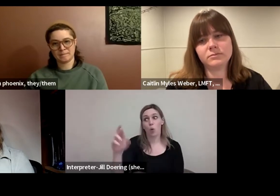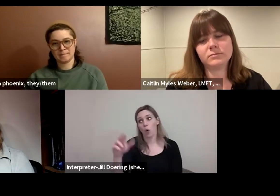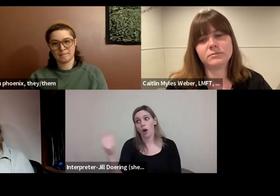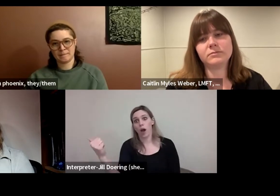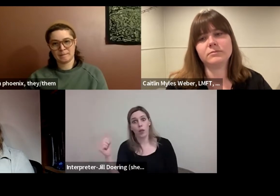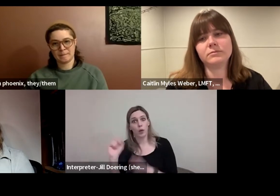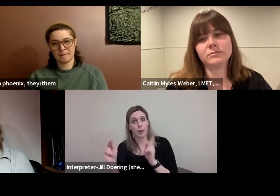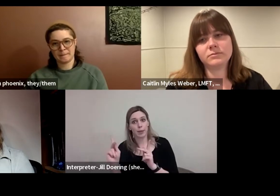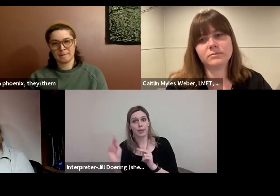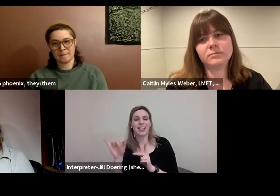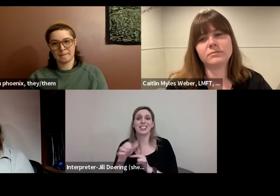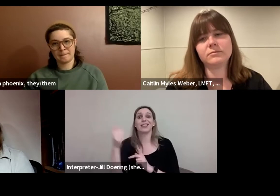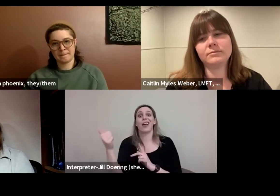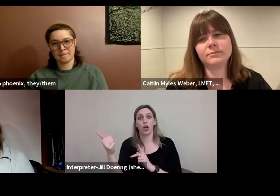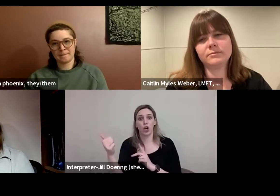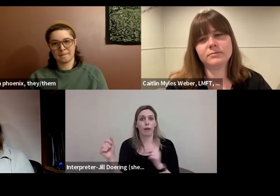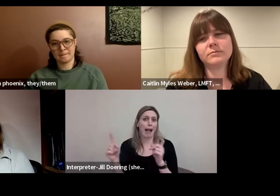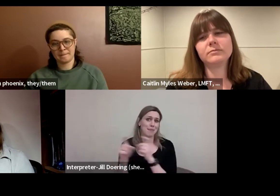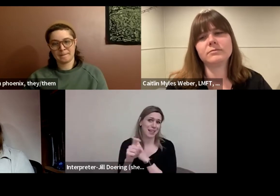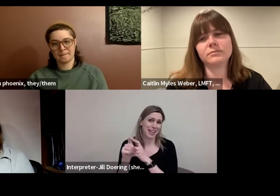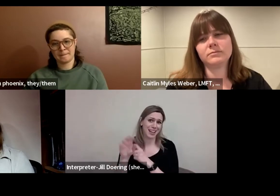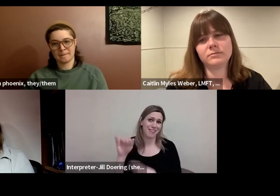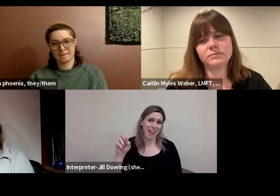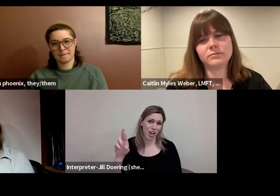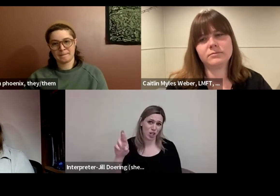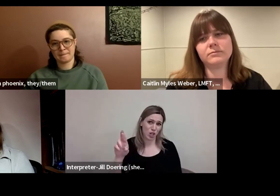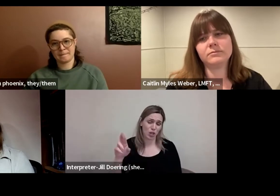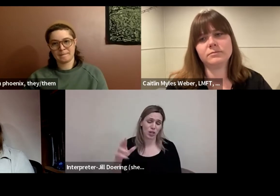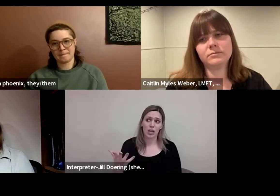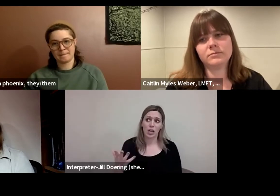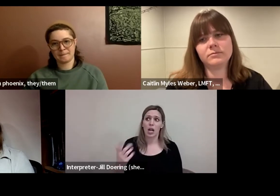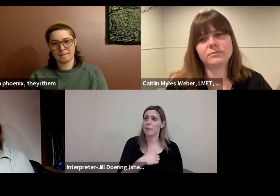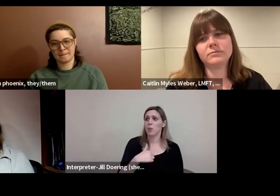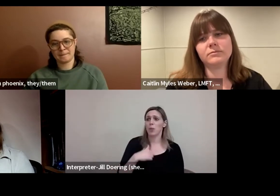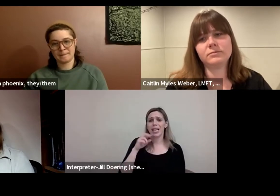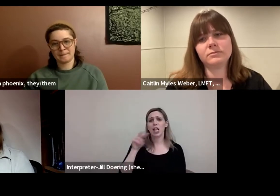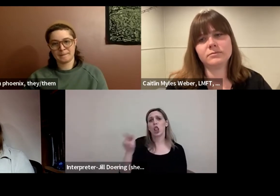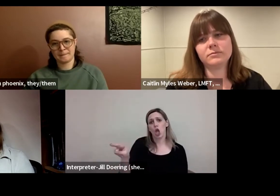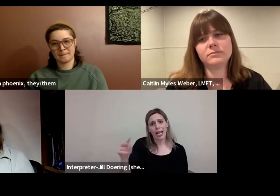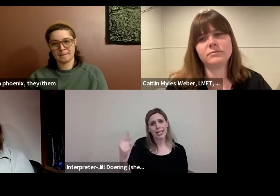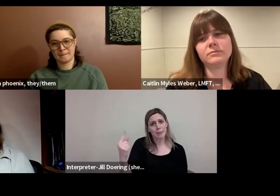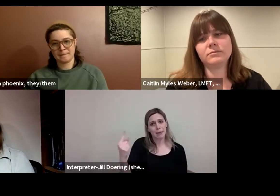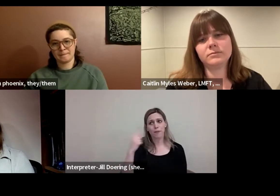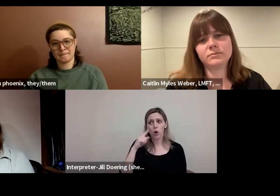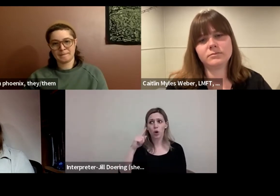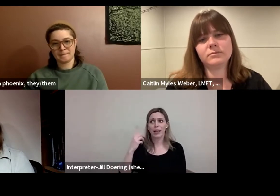I guess, complicating factor. Like we can look at somebody for what they're doing and what they need to do for the moment,